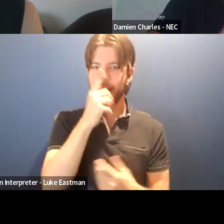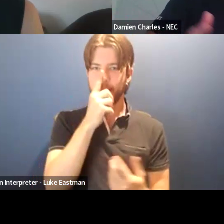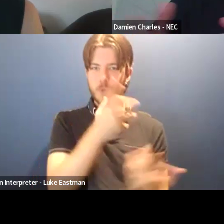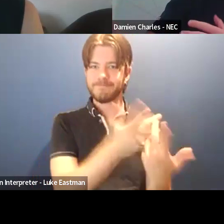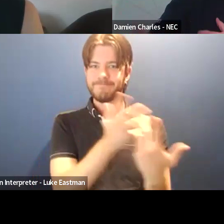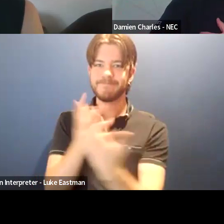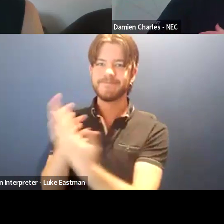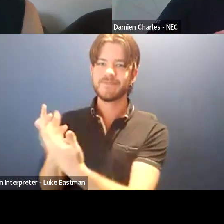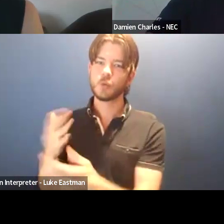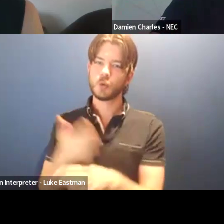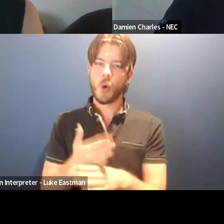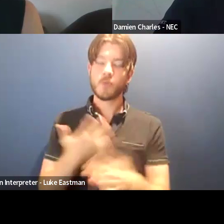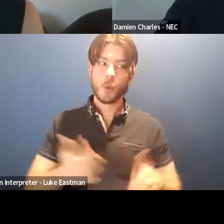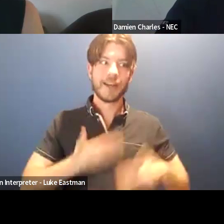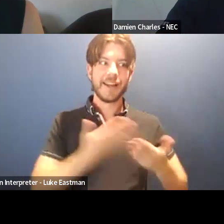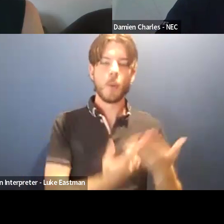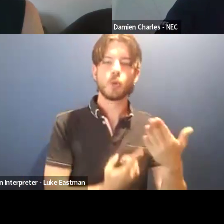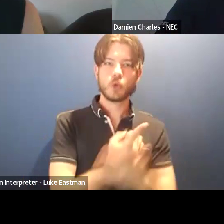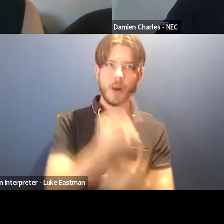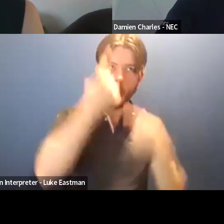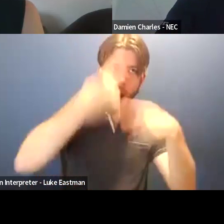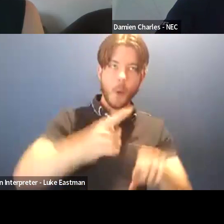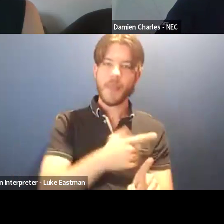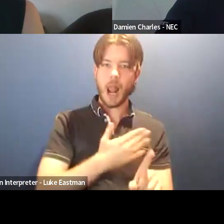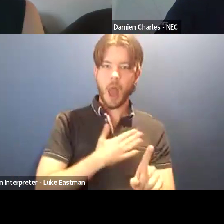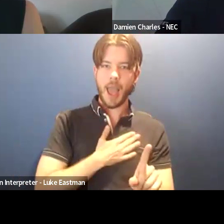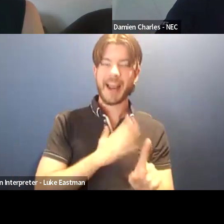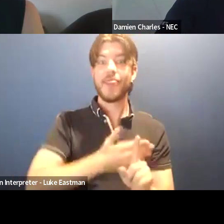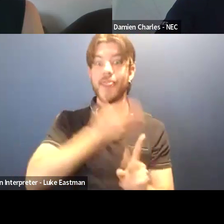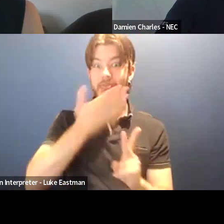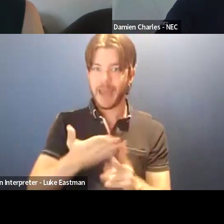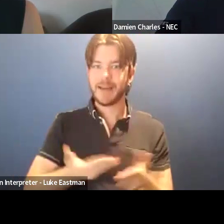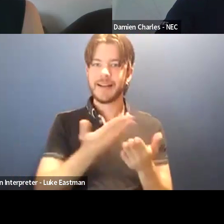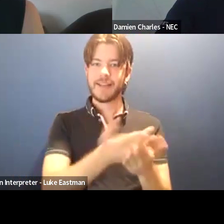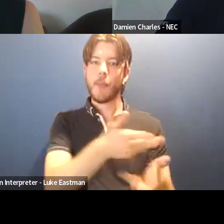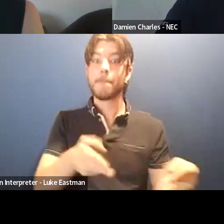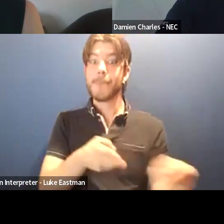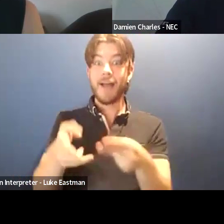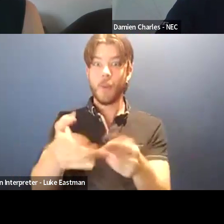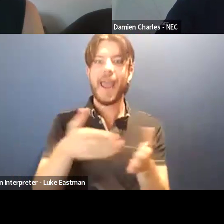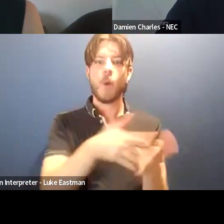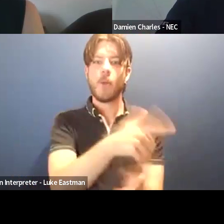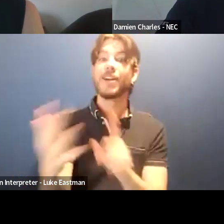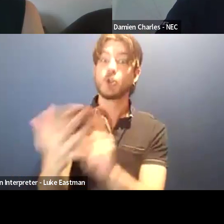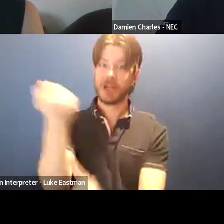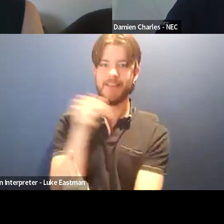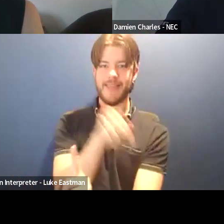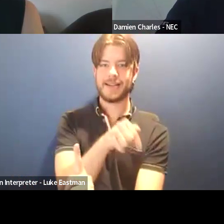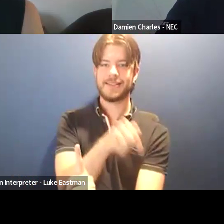finding the right pathway within our workplace for them to succeed and I think that that's been a critical